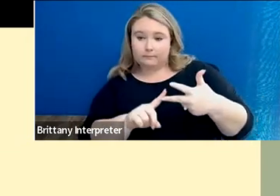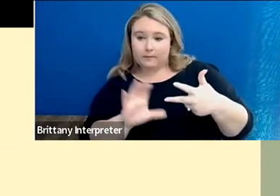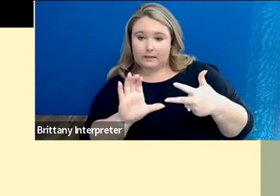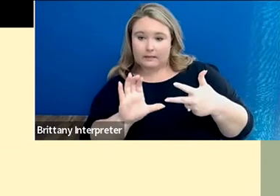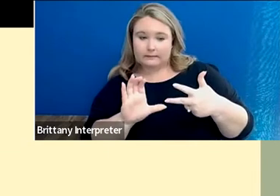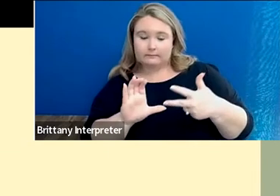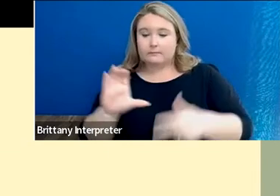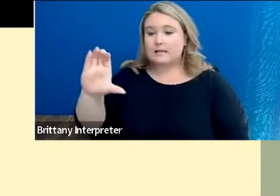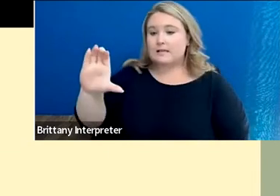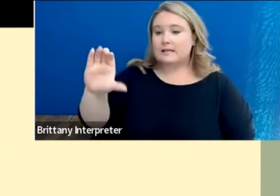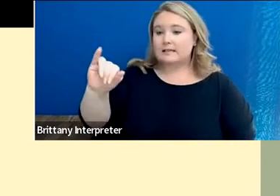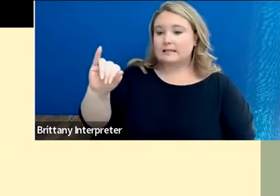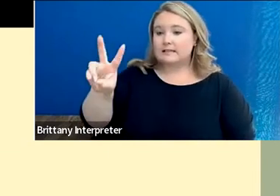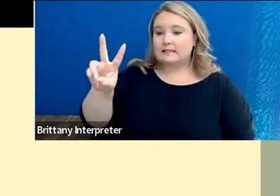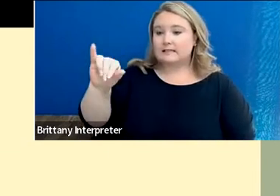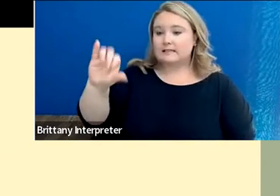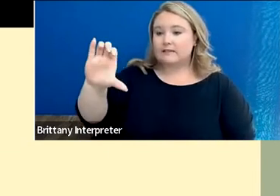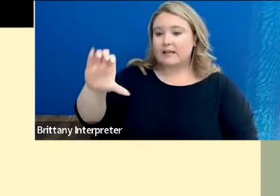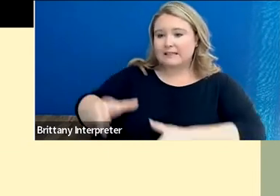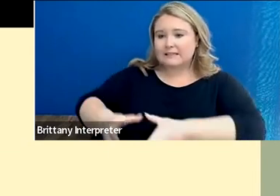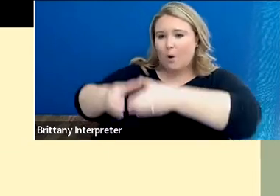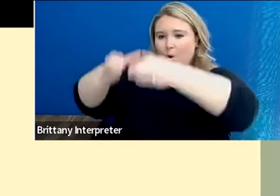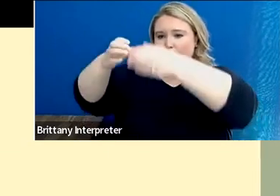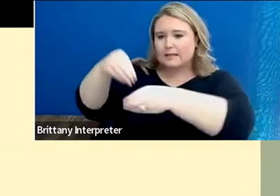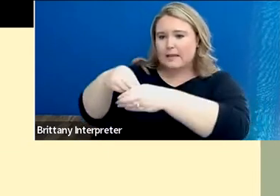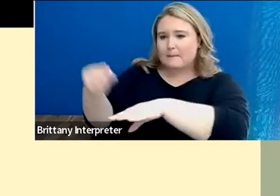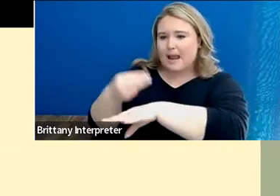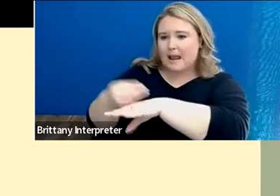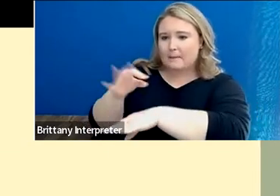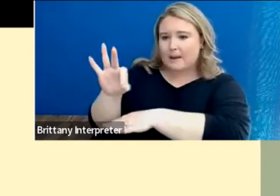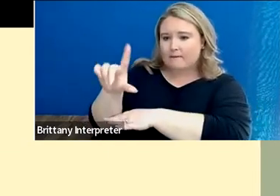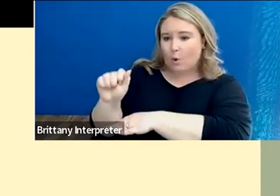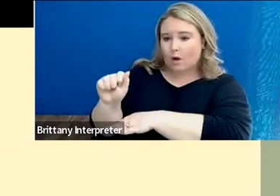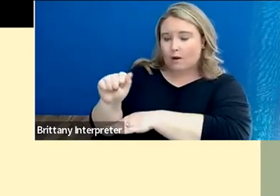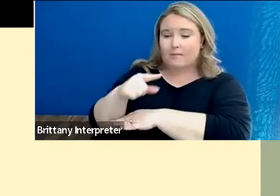Civic Towers, Allapattah, City of Miami, Florida. A building built in the 1970s,